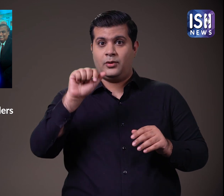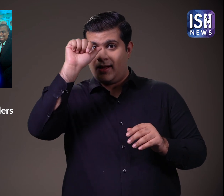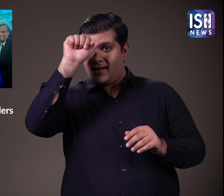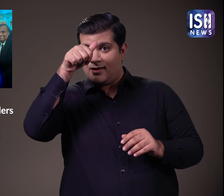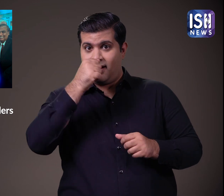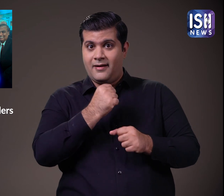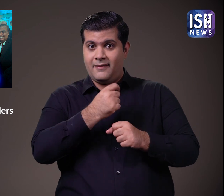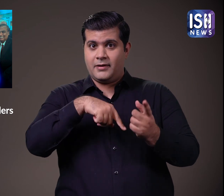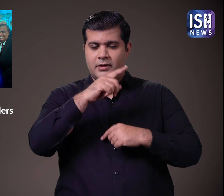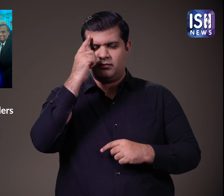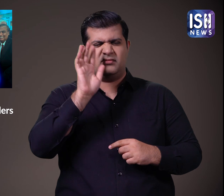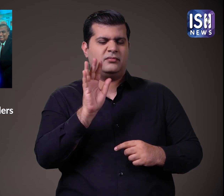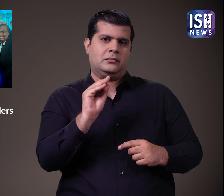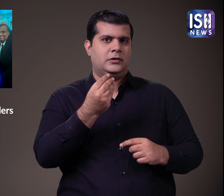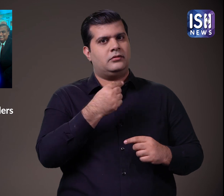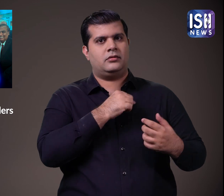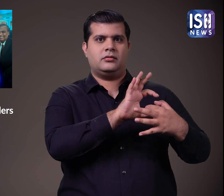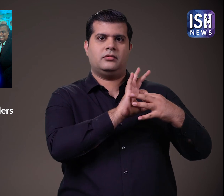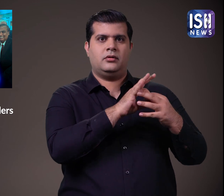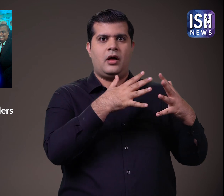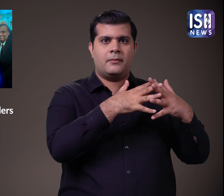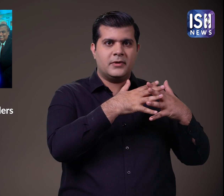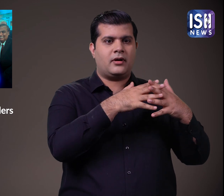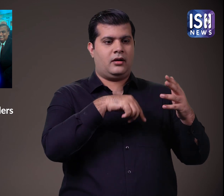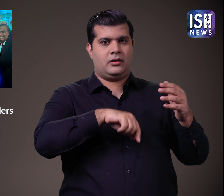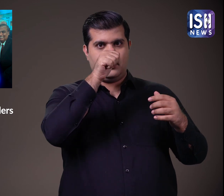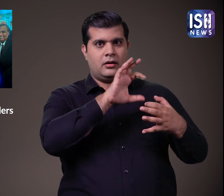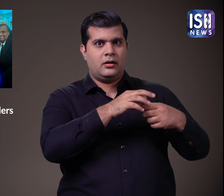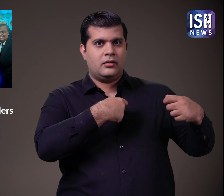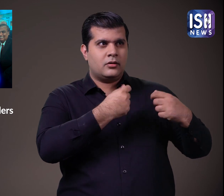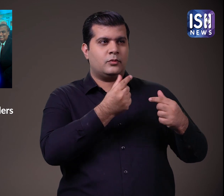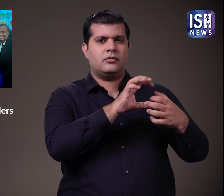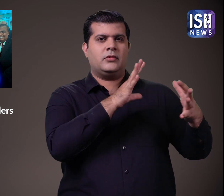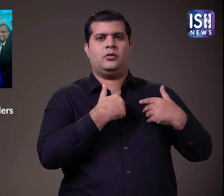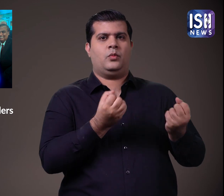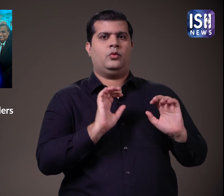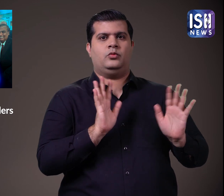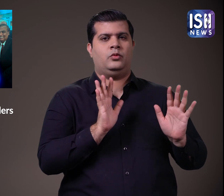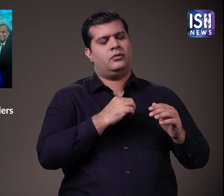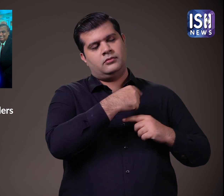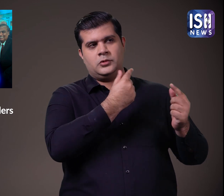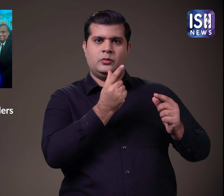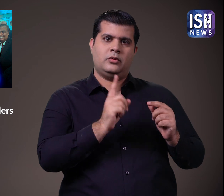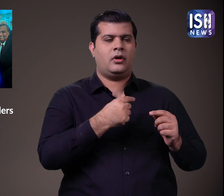India does not want to harm its trade relations with the US, so the Indian government is willing to cooperate